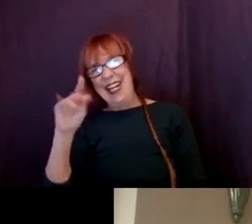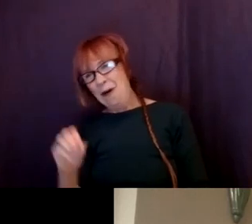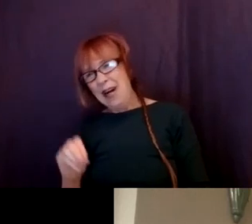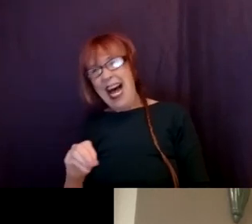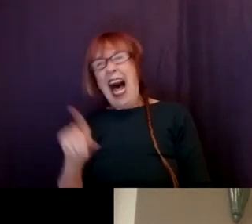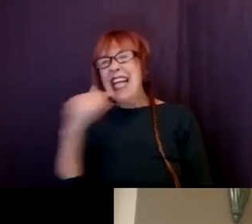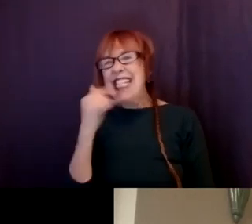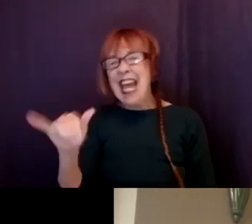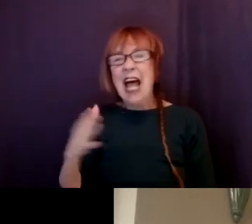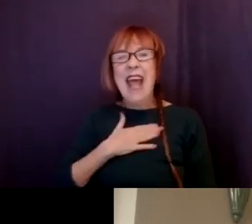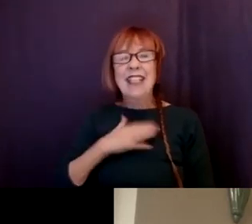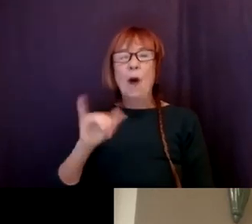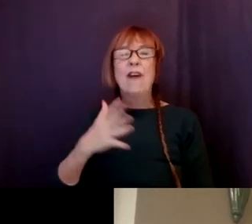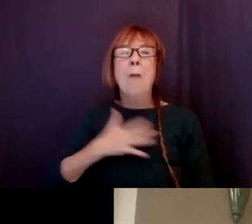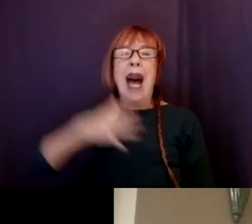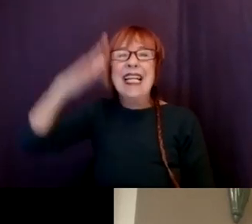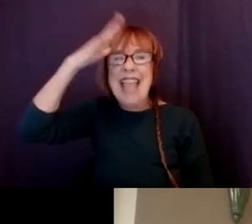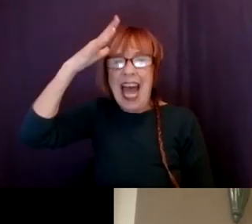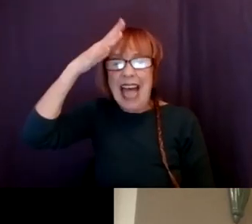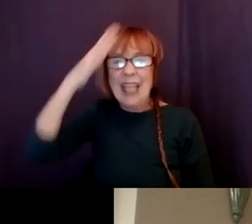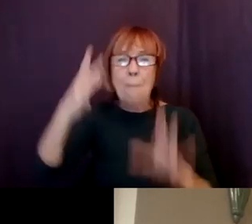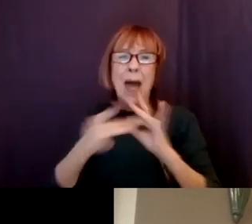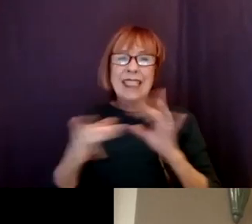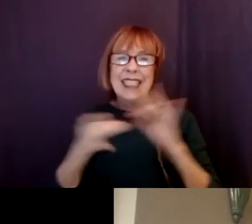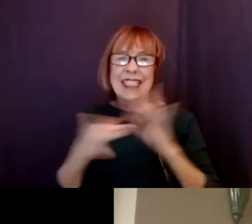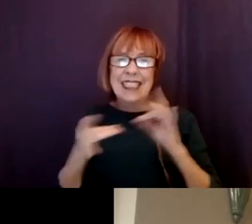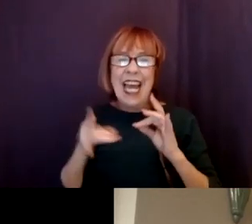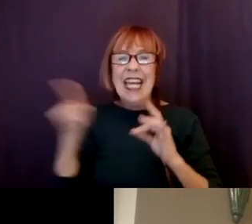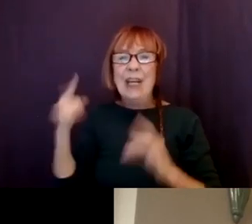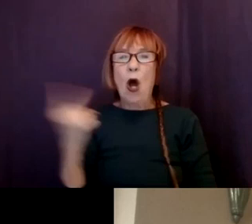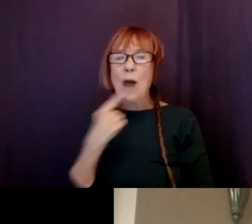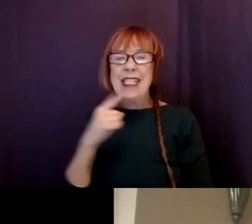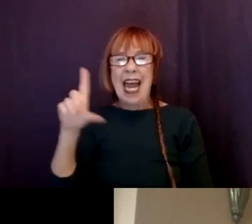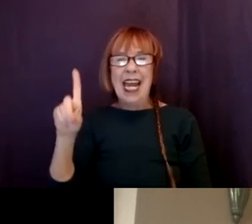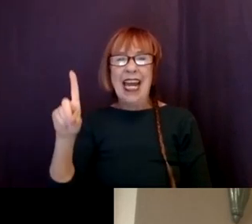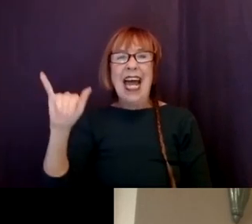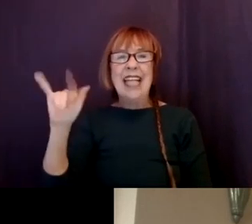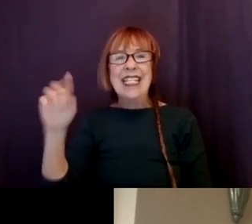That's one of my dad's messages. He used to say ditto all the time. Like,